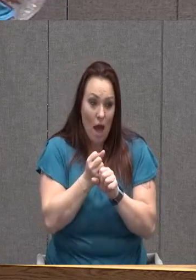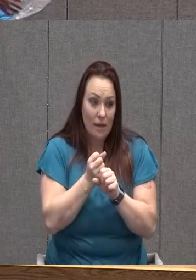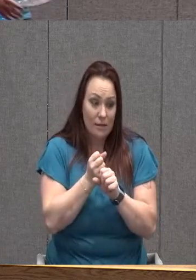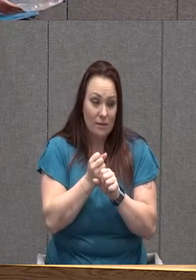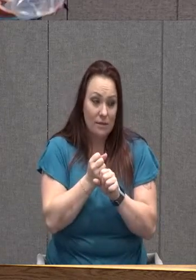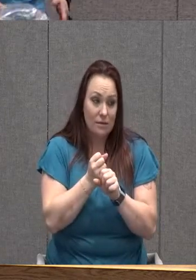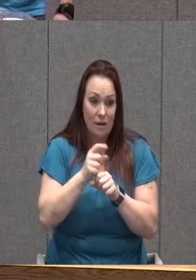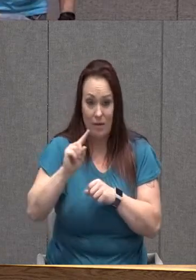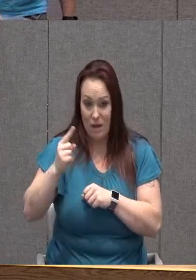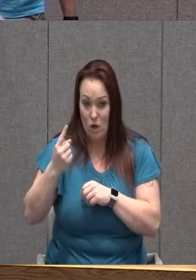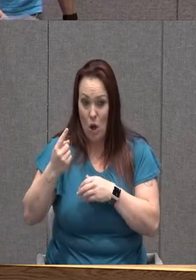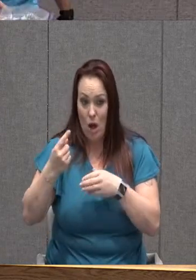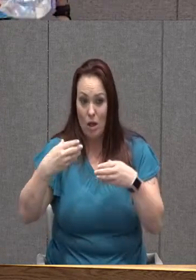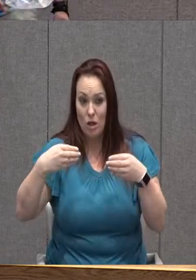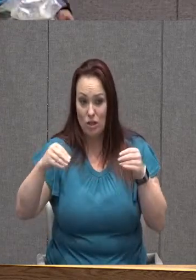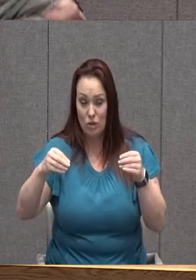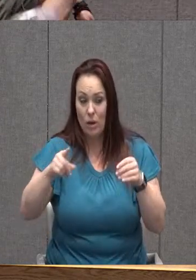at the Dollar Store, actually, I think,